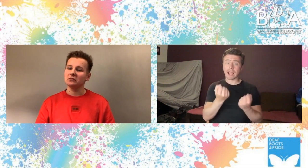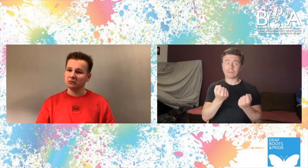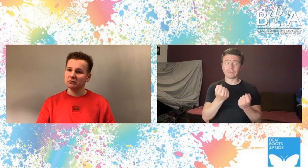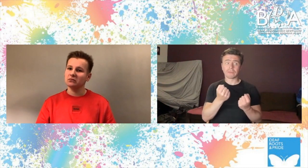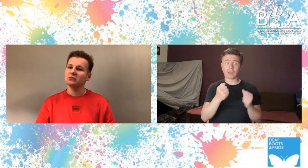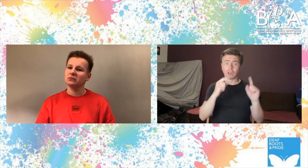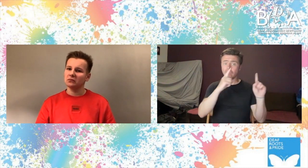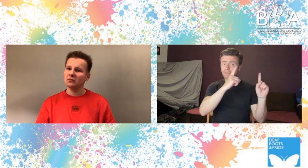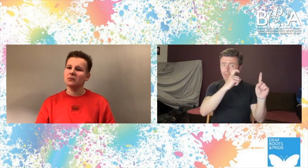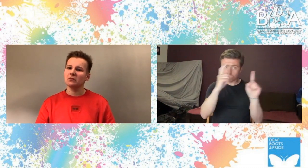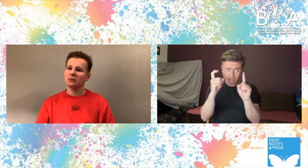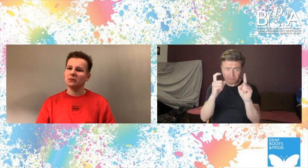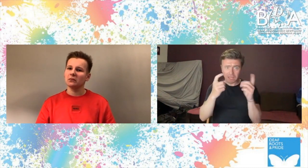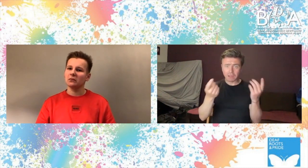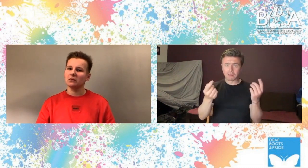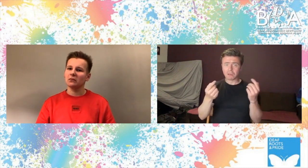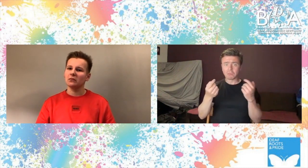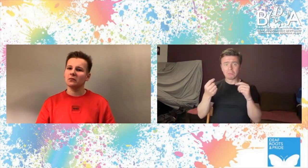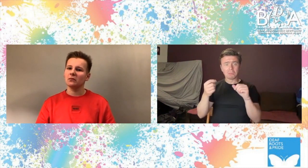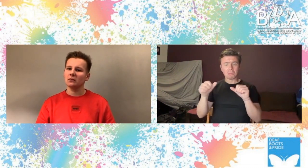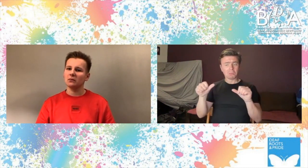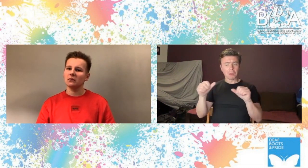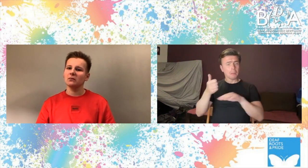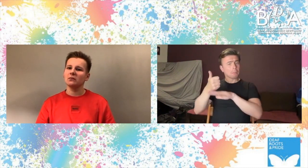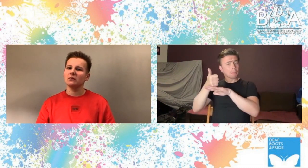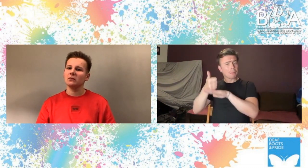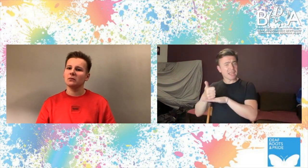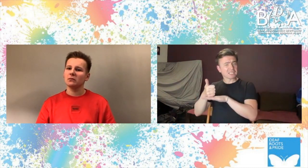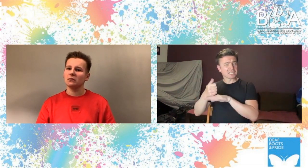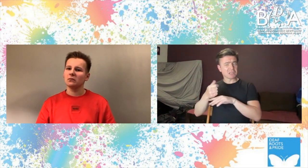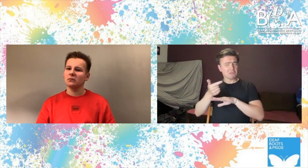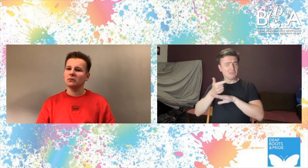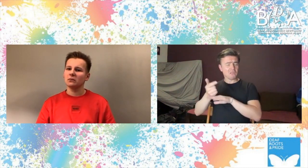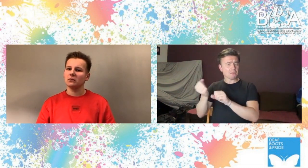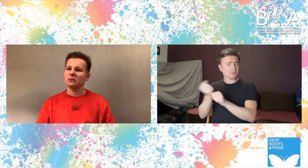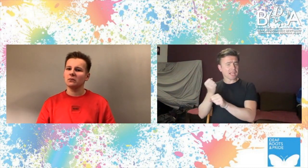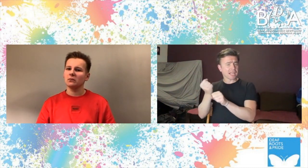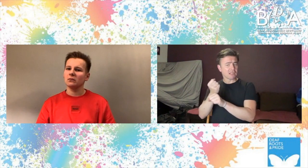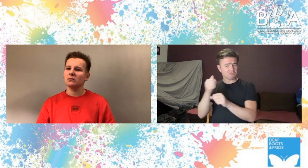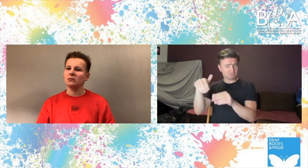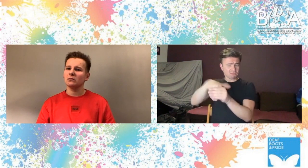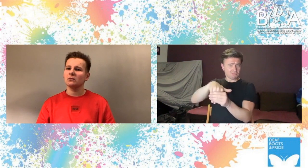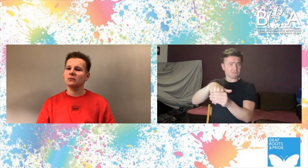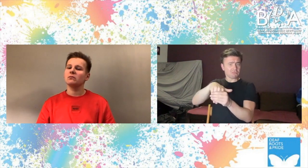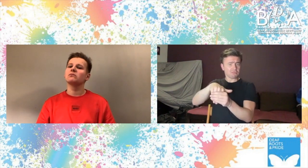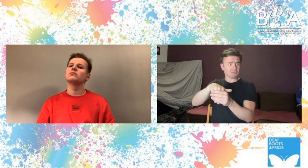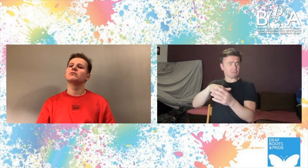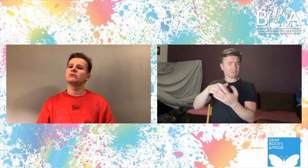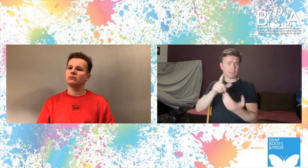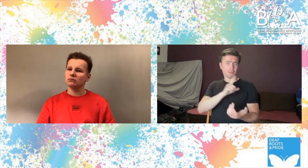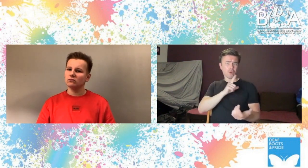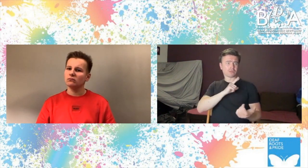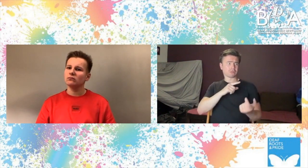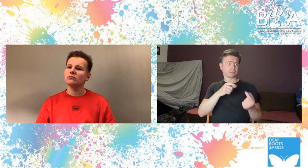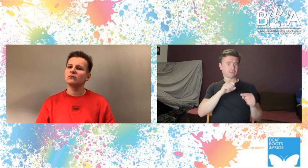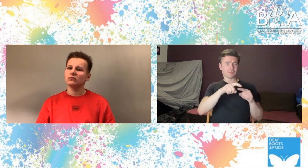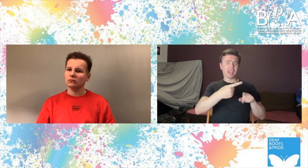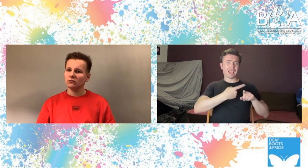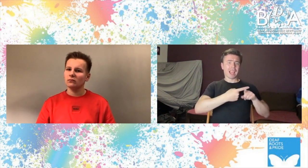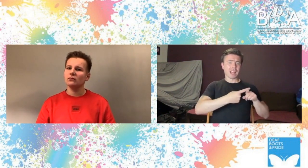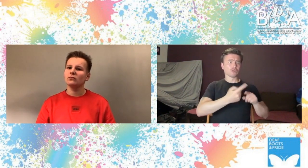have photography. Even just basic filmmaking because we have English,